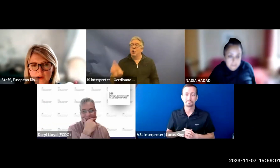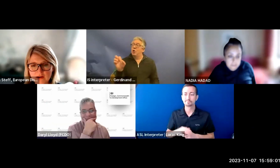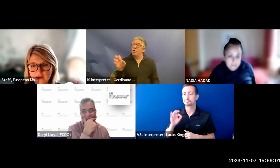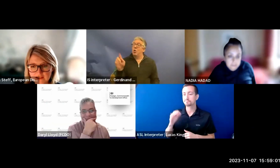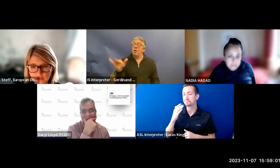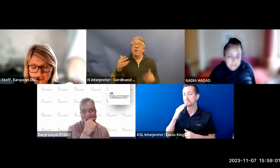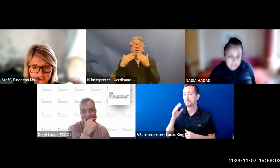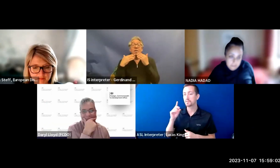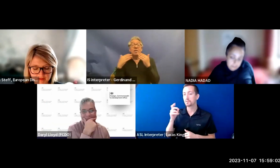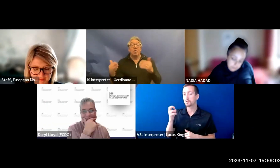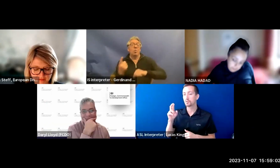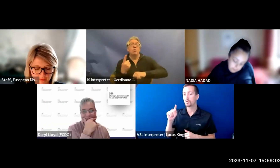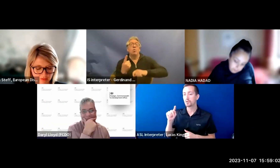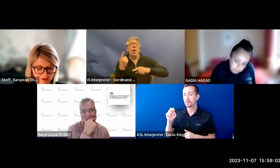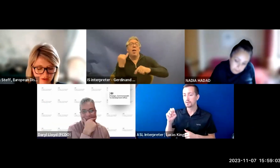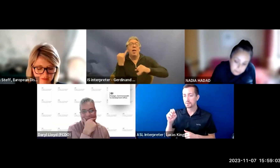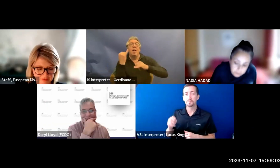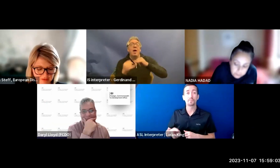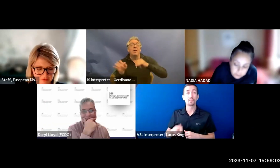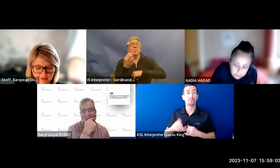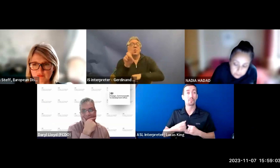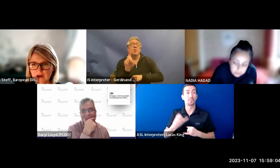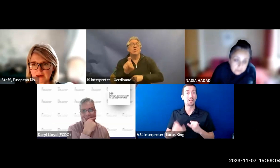One last question before we go on break.